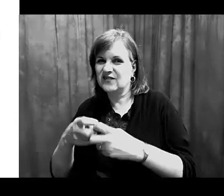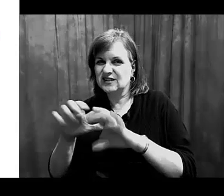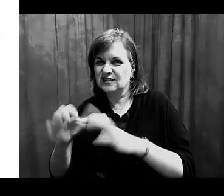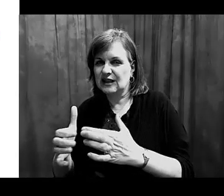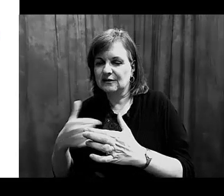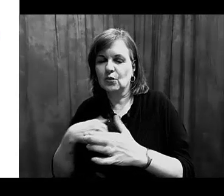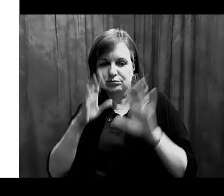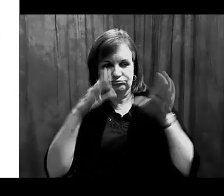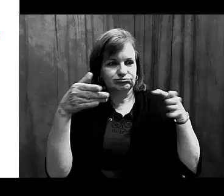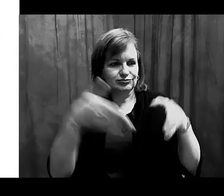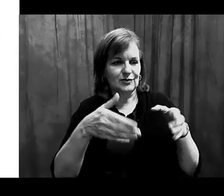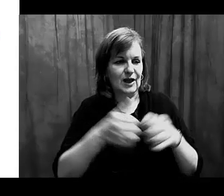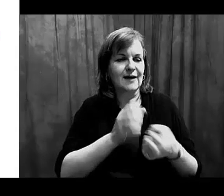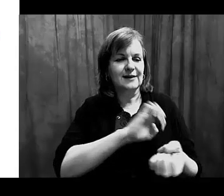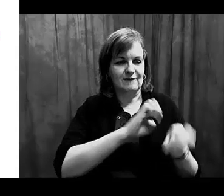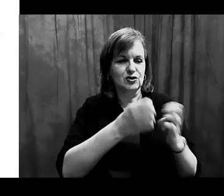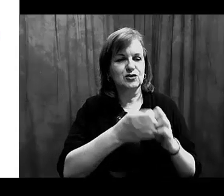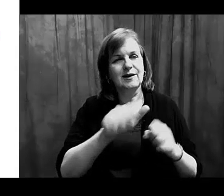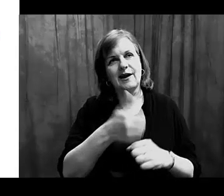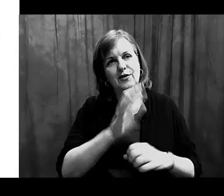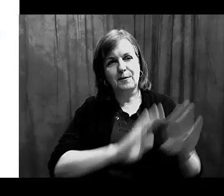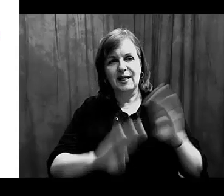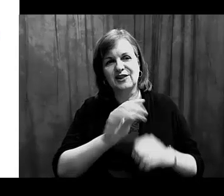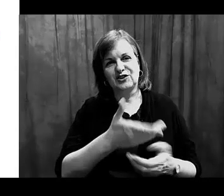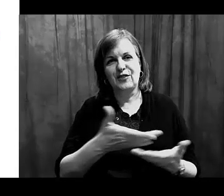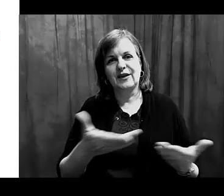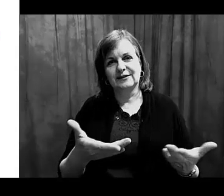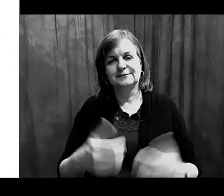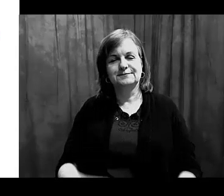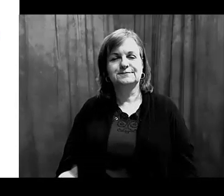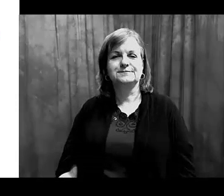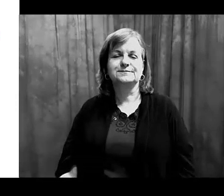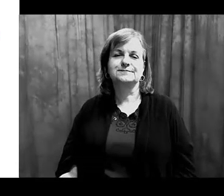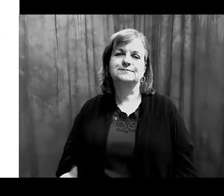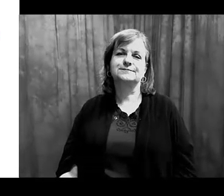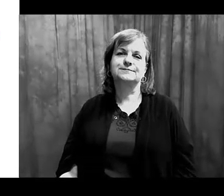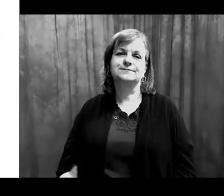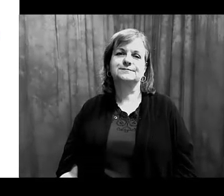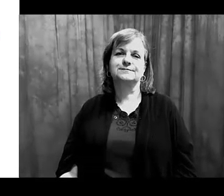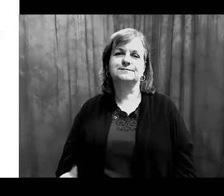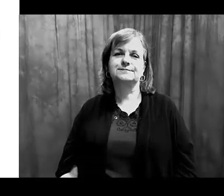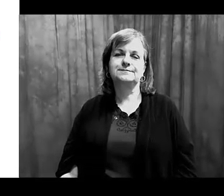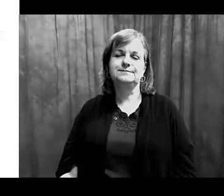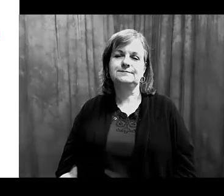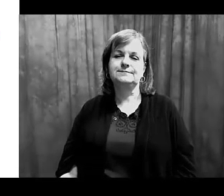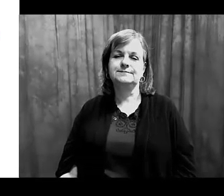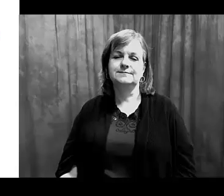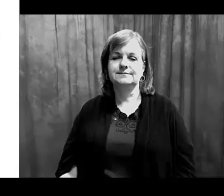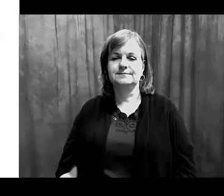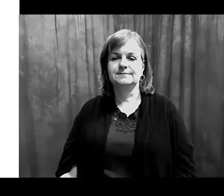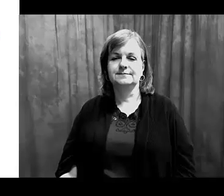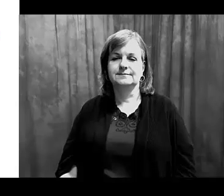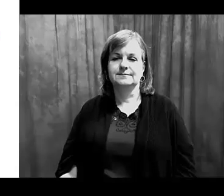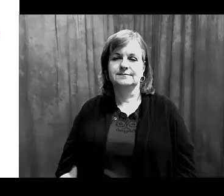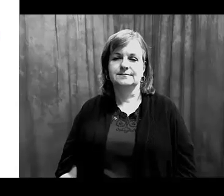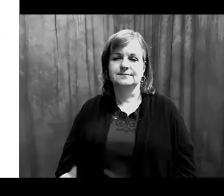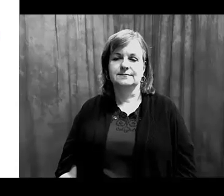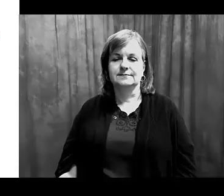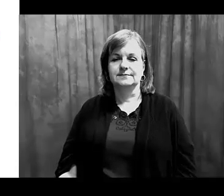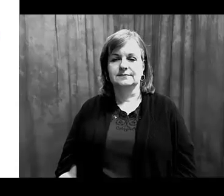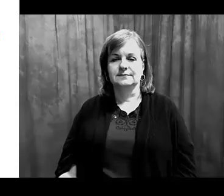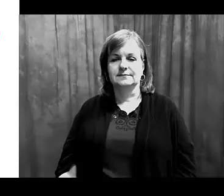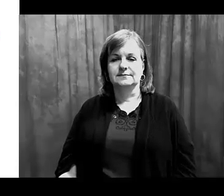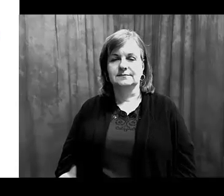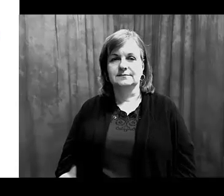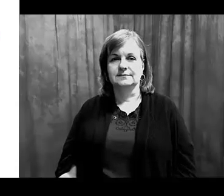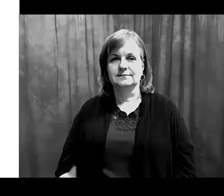but we're not in physics so we'll stick with theory of evolution and other biological based terms!